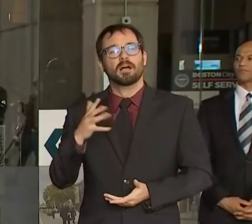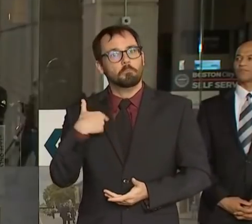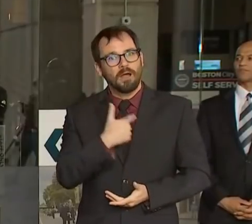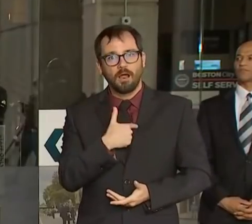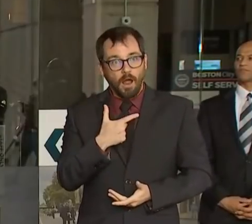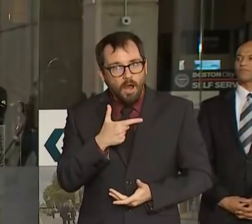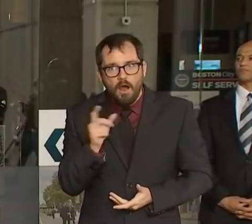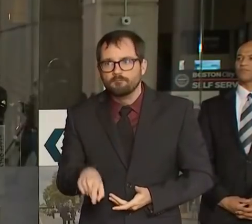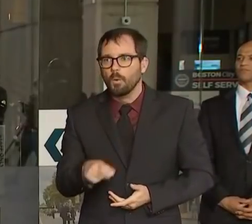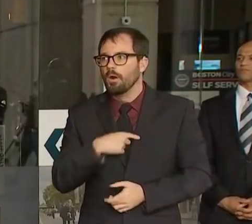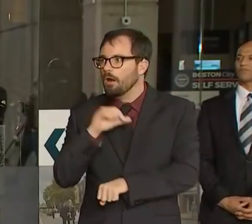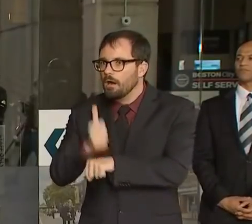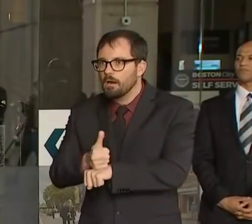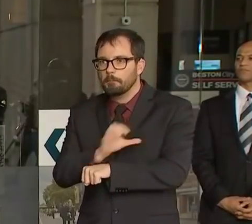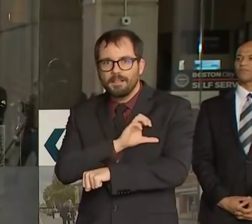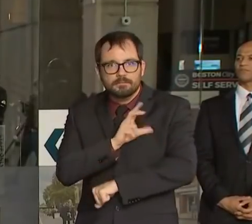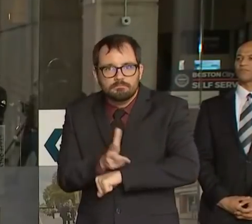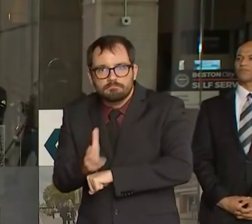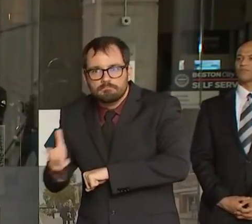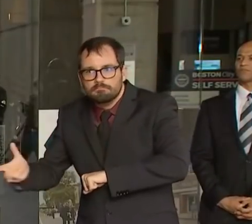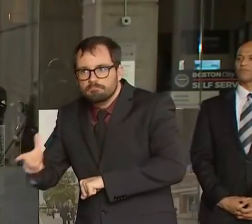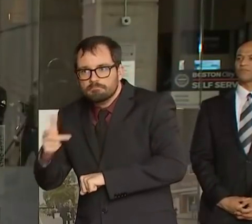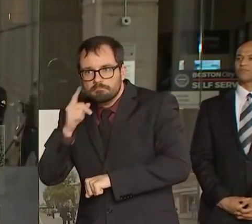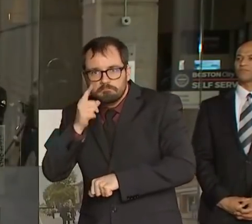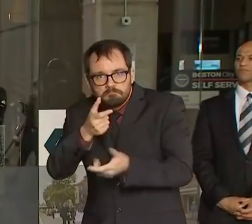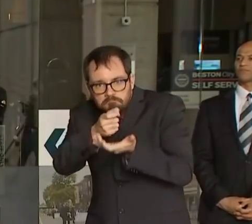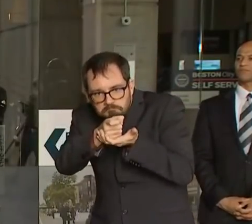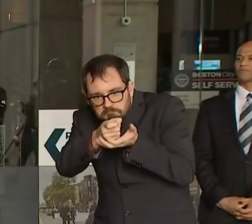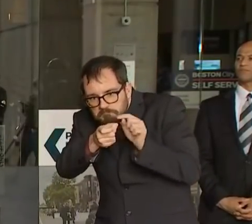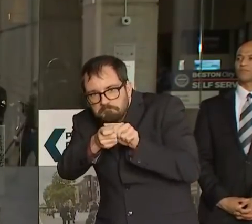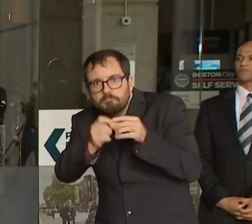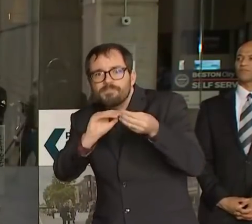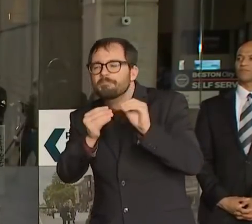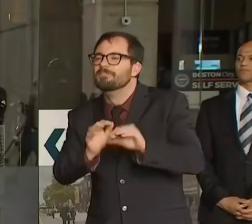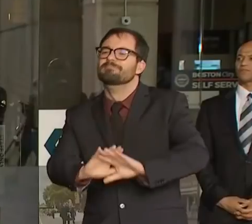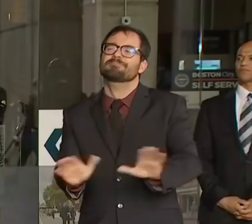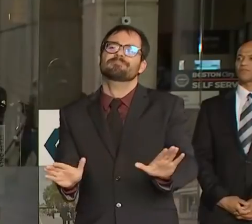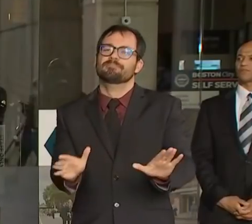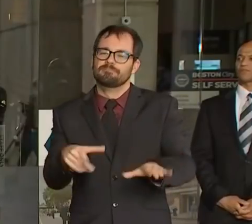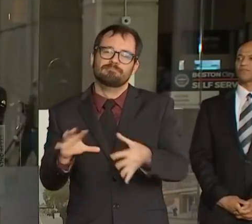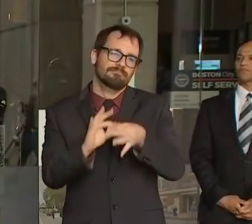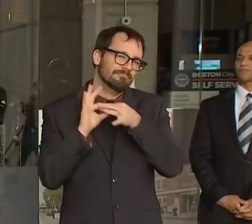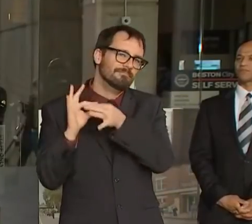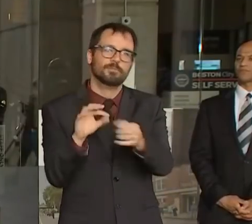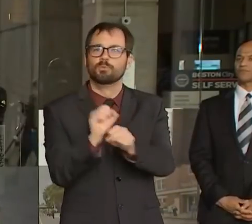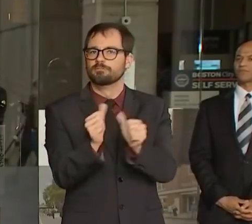OBEY THE SPEED LIMIT I DO NOT WANT TO HAVE TO SET UP SPEED TRAPS FOR PEOPLE THAT SHOULD UNDERSTAND AND OBEY THE LAW. IT IS SOMETHING WE DO NOT NEED